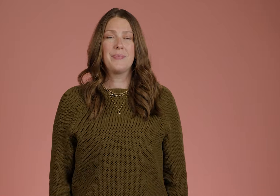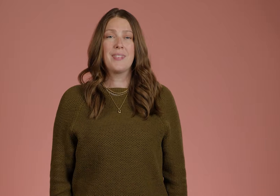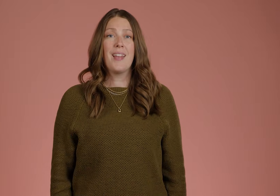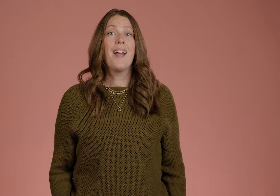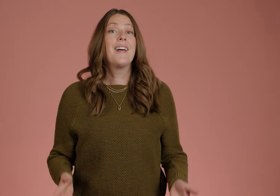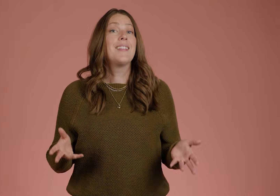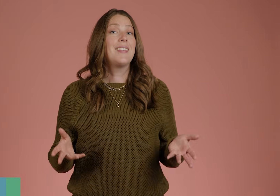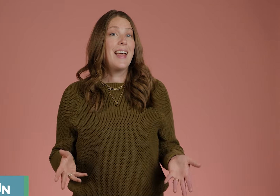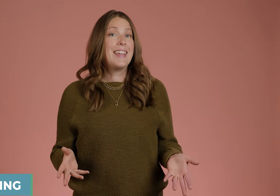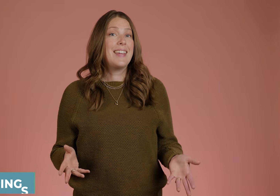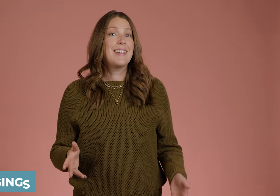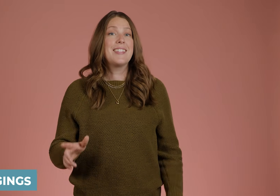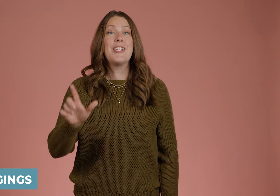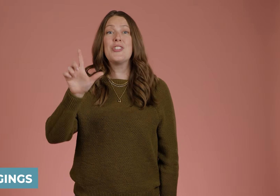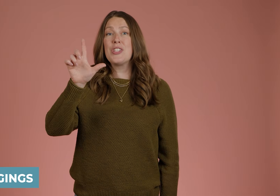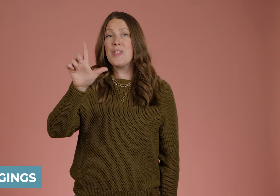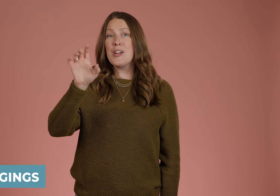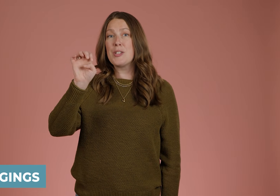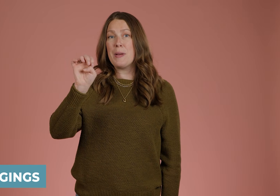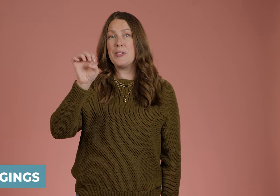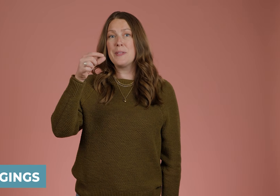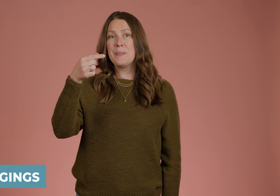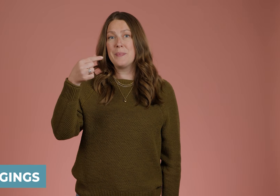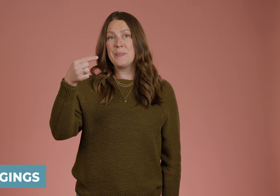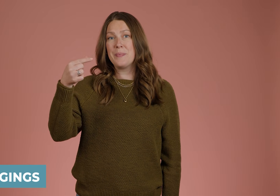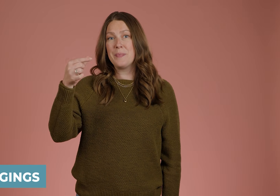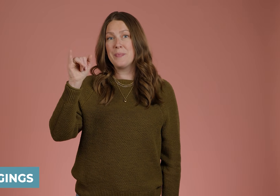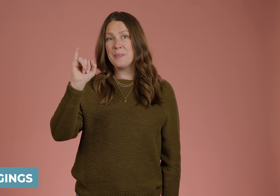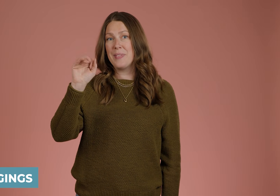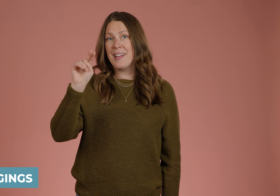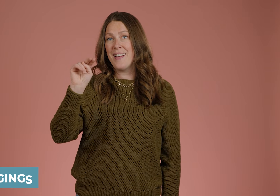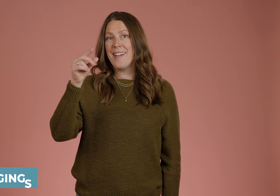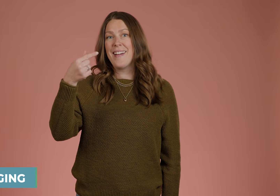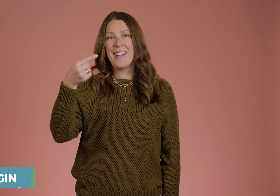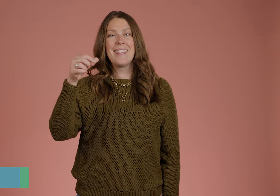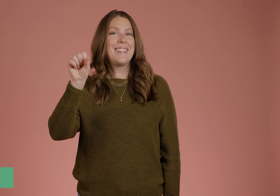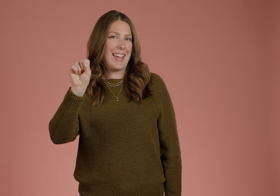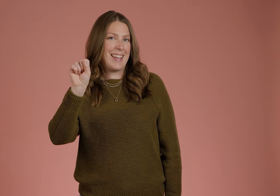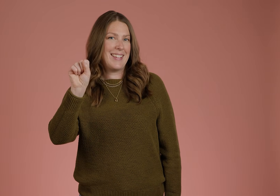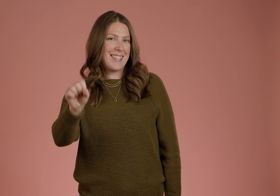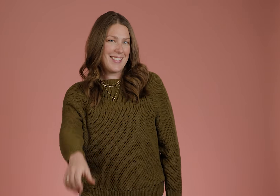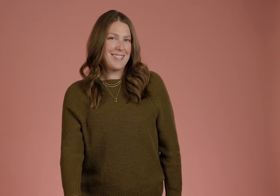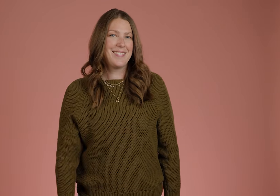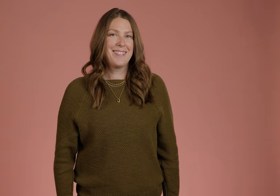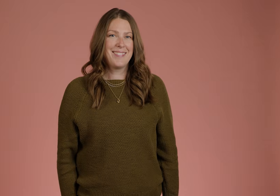Leggings is just fingerspelled leggings.